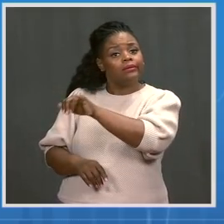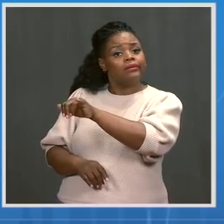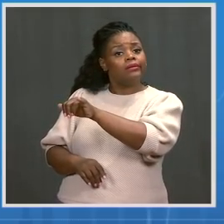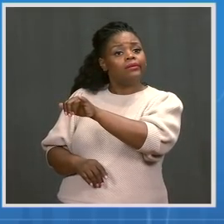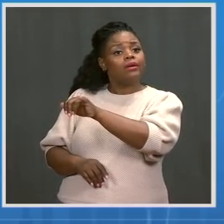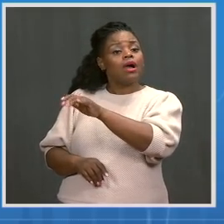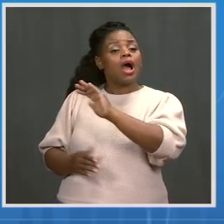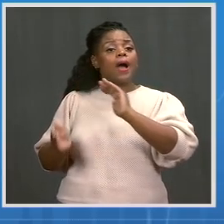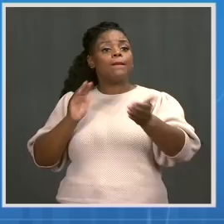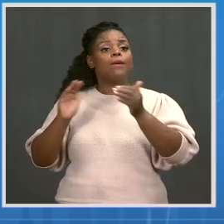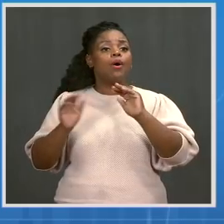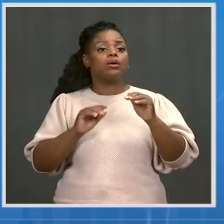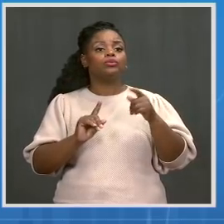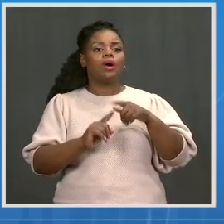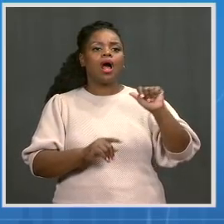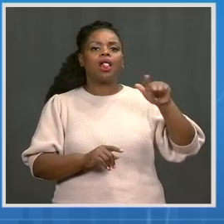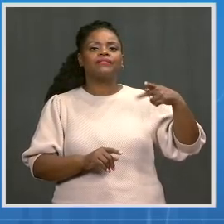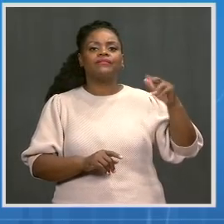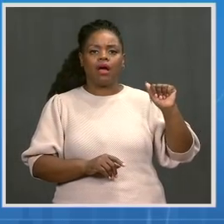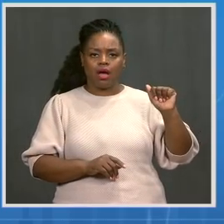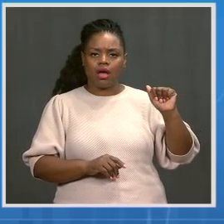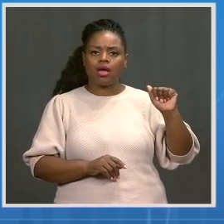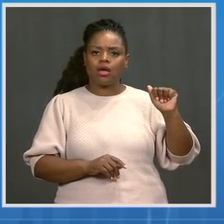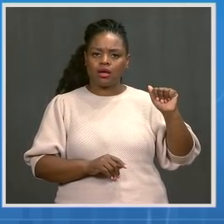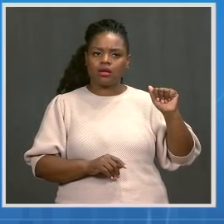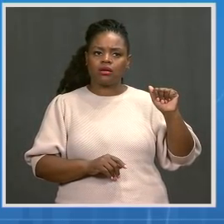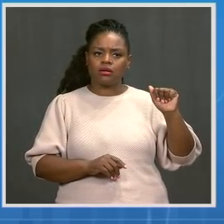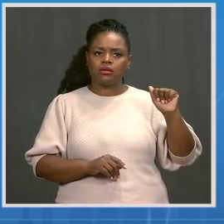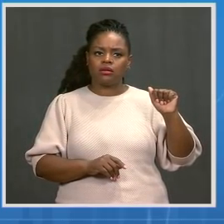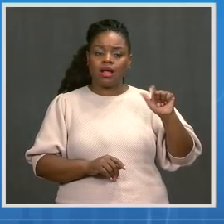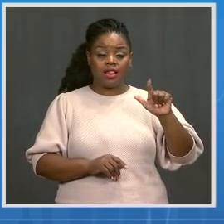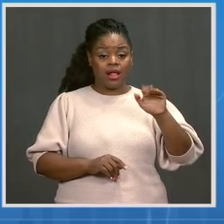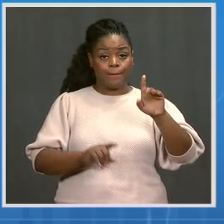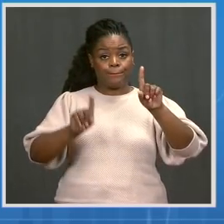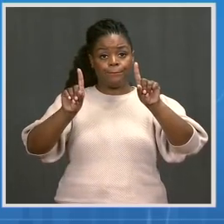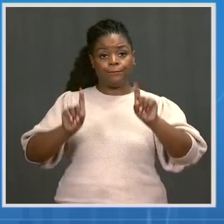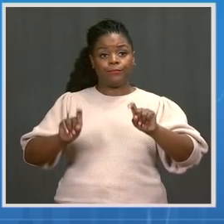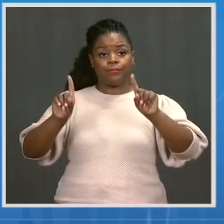And in lab tests, associated with modest decreased neutralization by sera